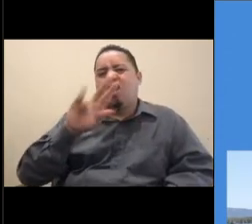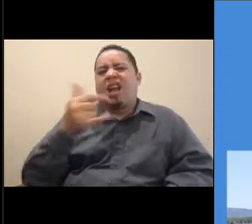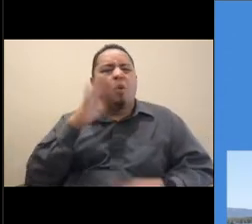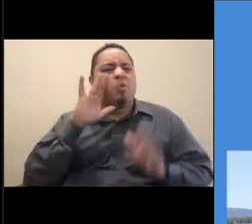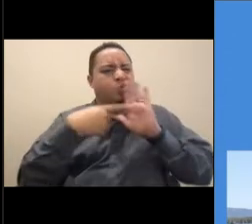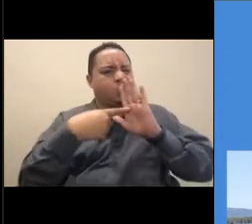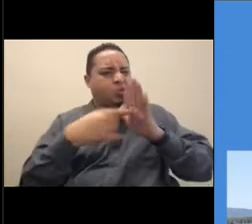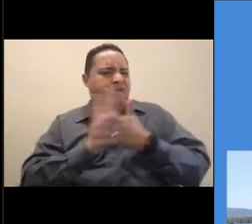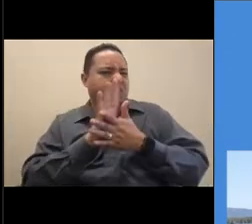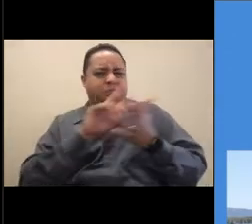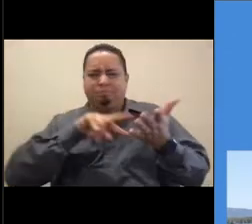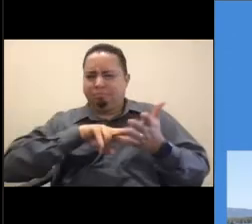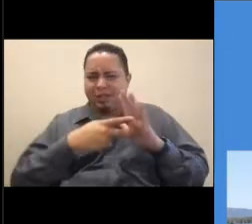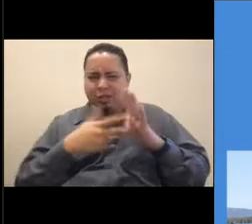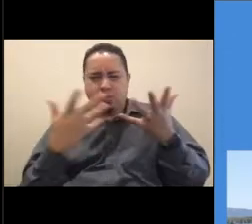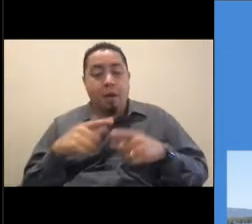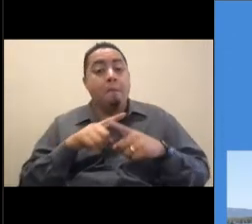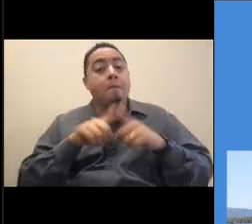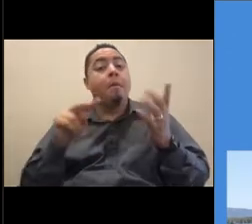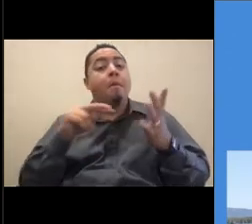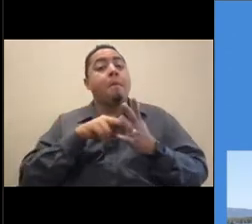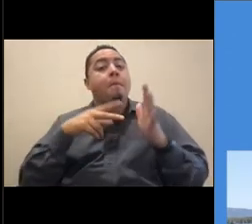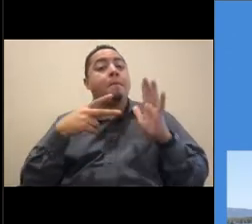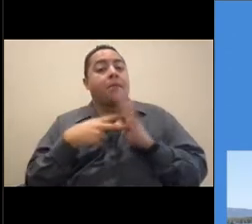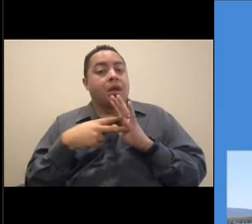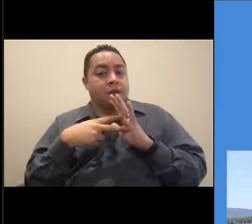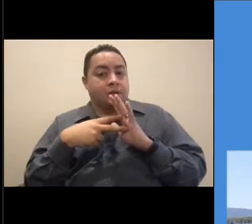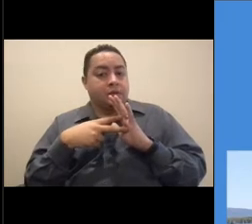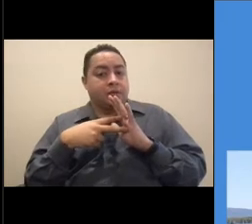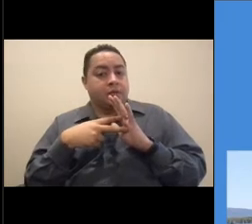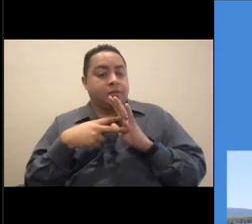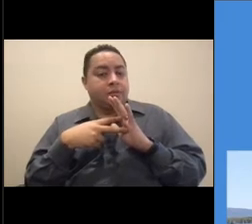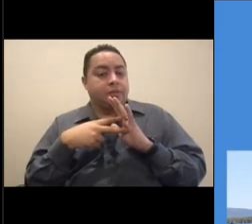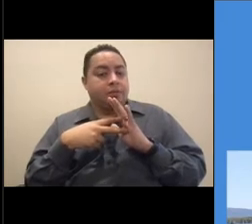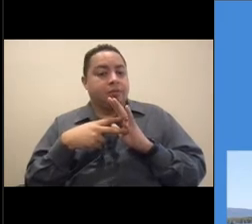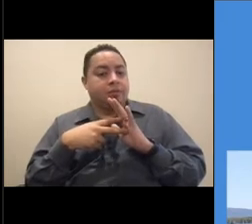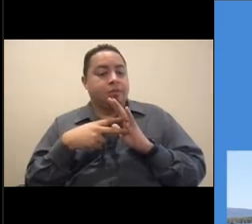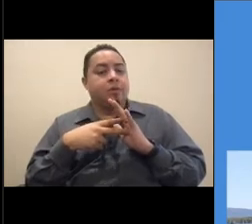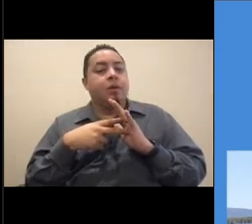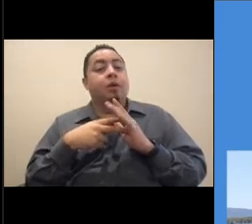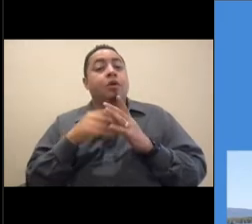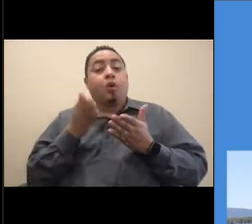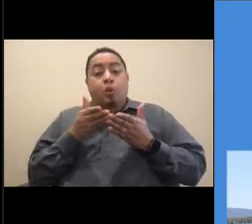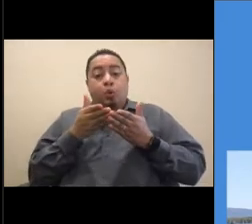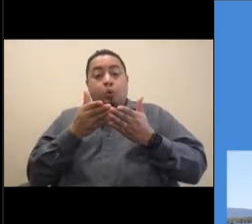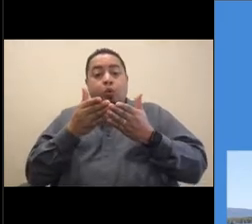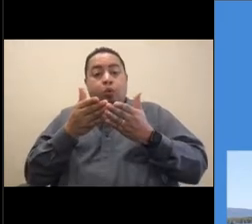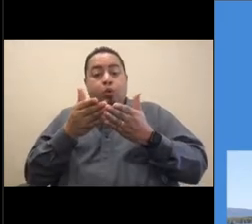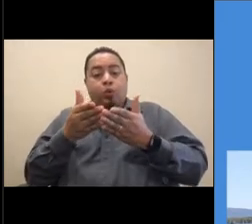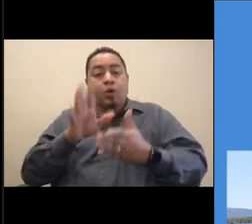but it means pulling a net behind to kind of capture fish that are swimming.